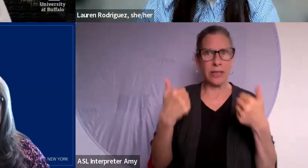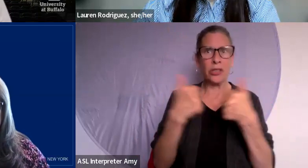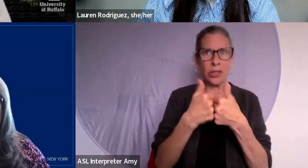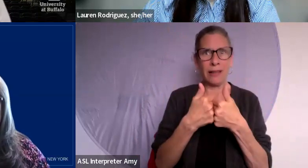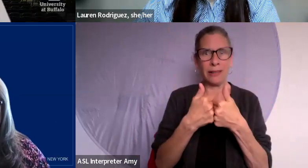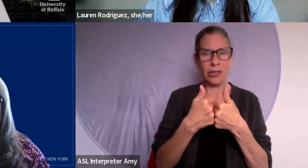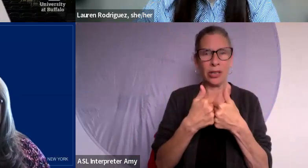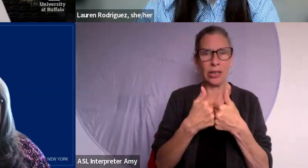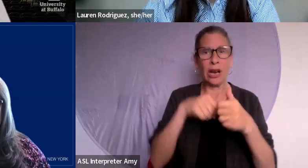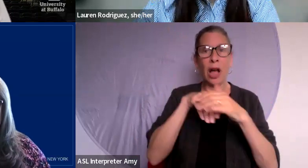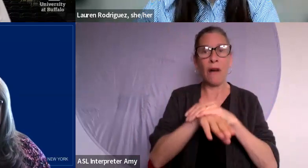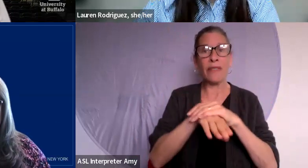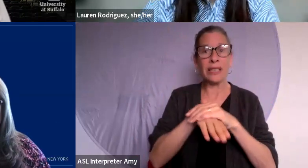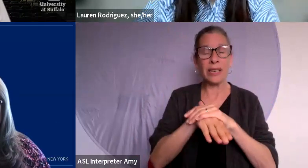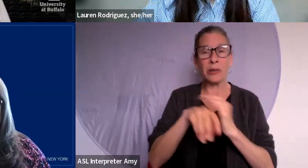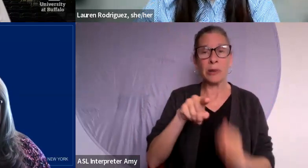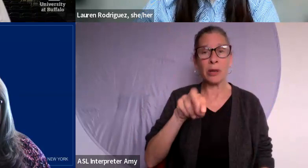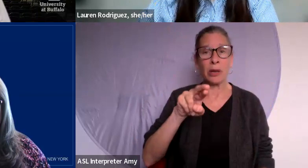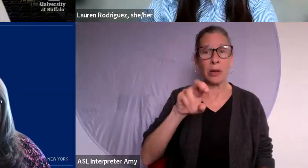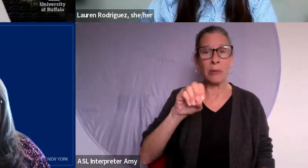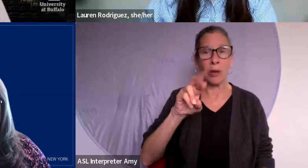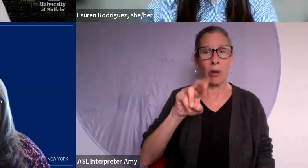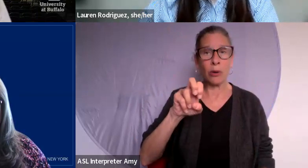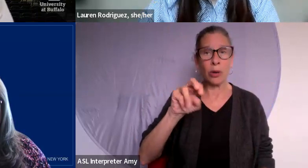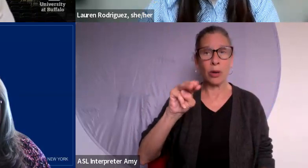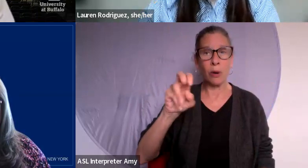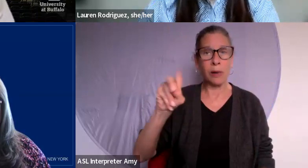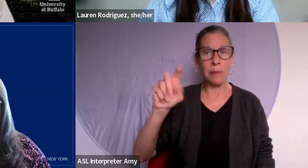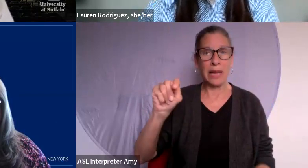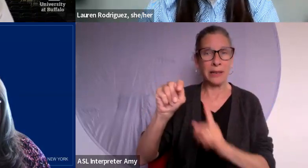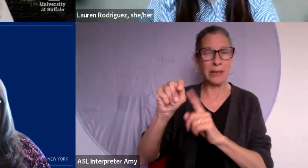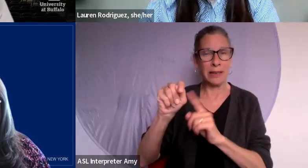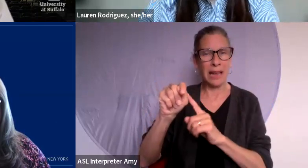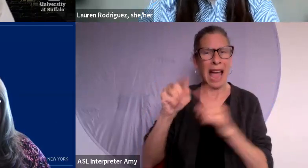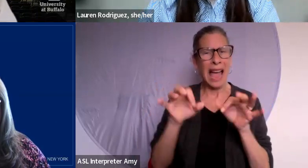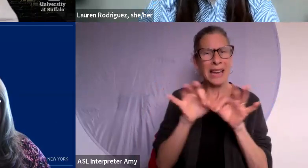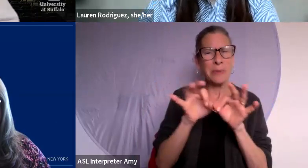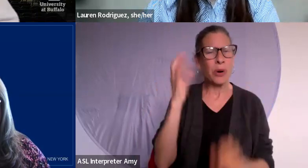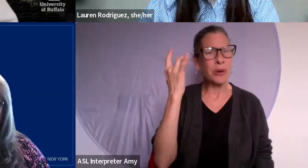assessable procurement and why procurement matters. In my